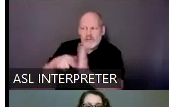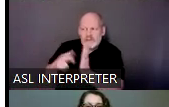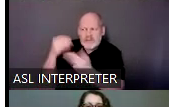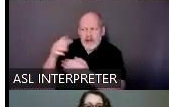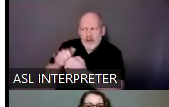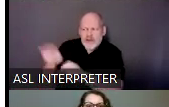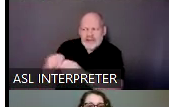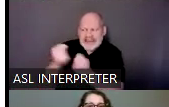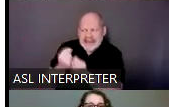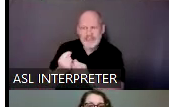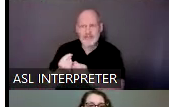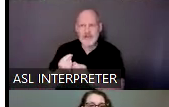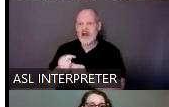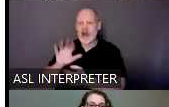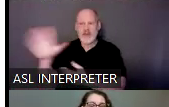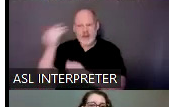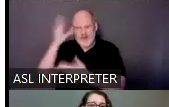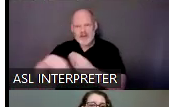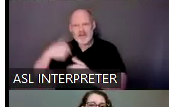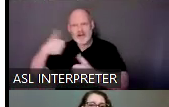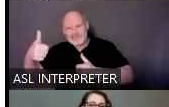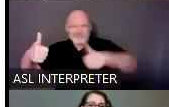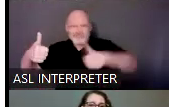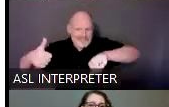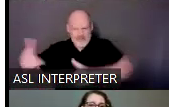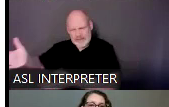what's not, and we worked with the teams to really identify,